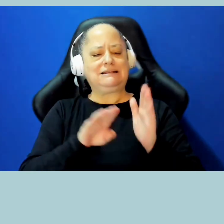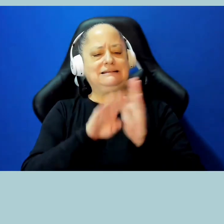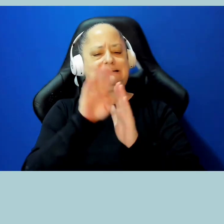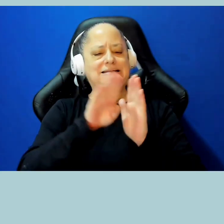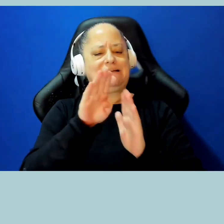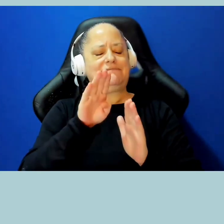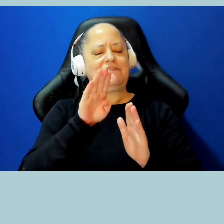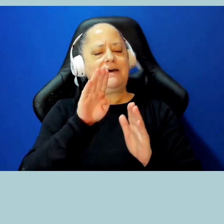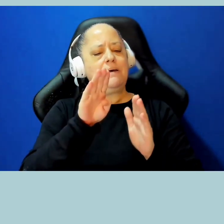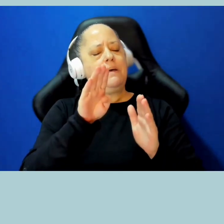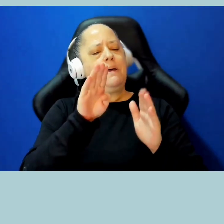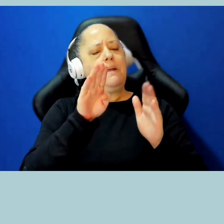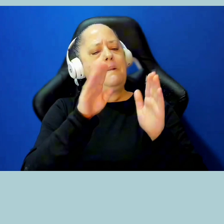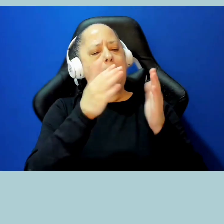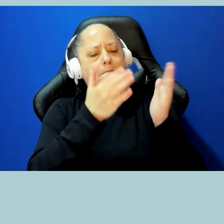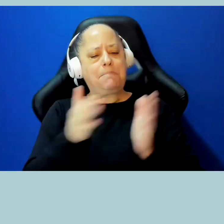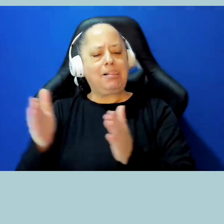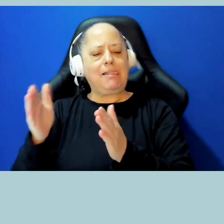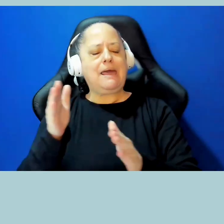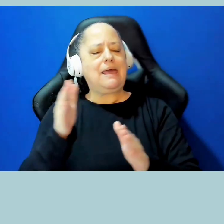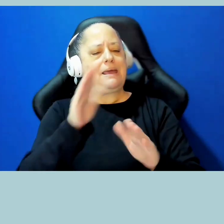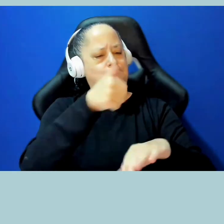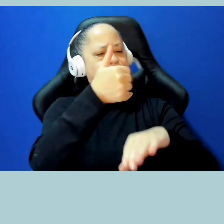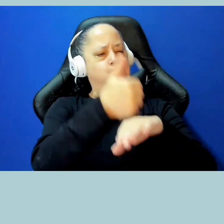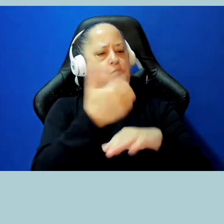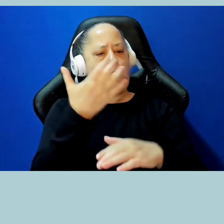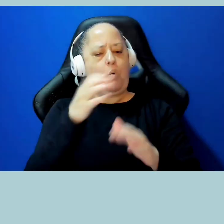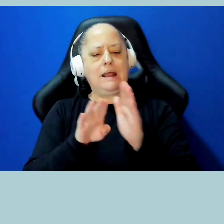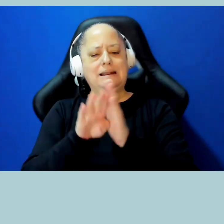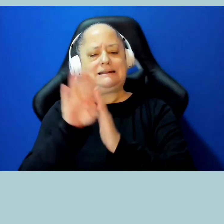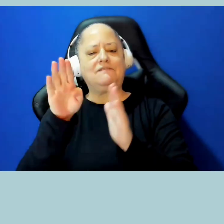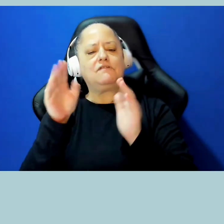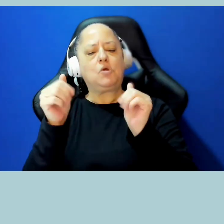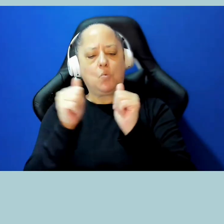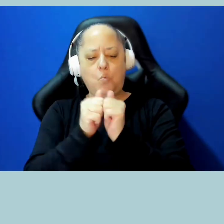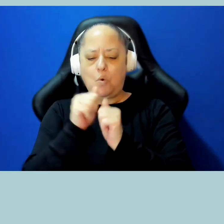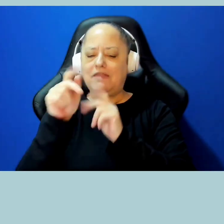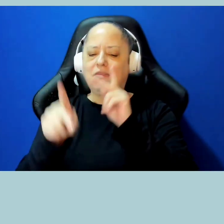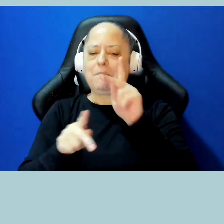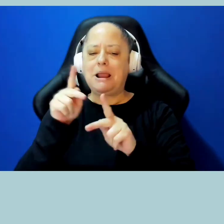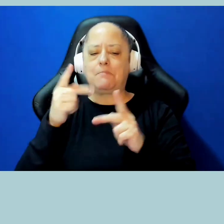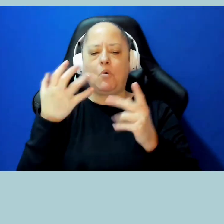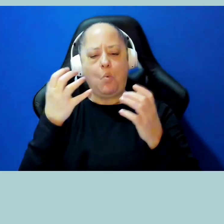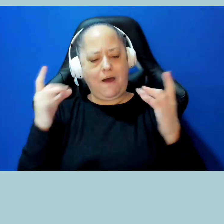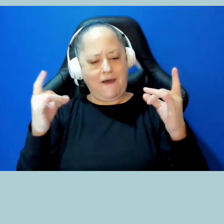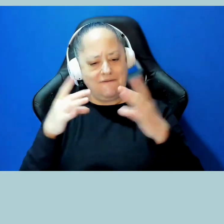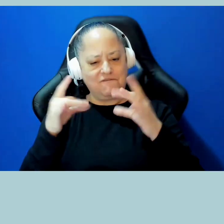do and we're going to tell you how it is we want to develop that with folks we want to get feedback on it we want to be a living document so that we are doing